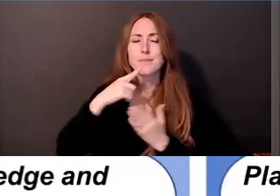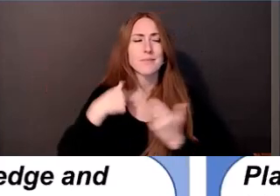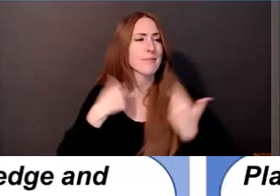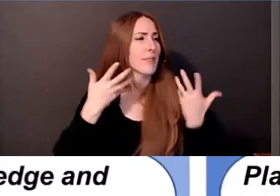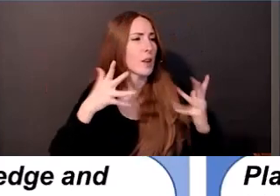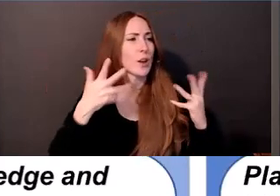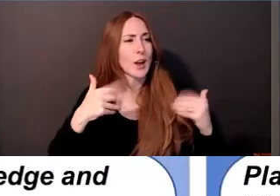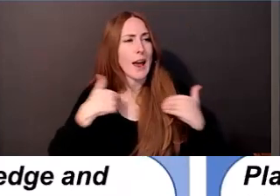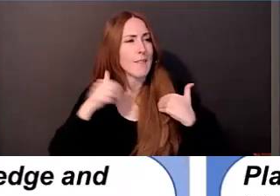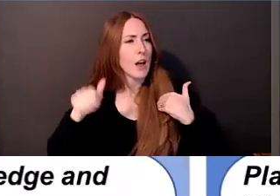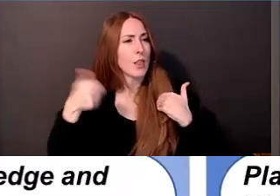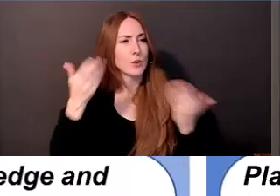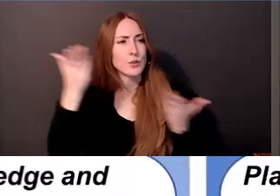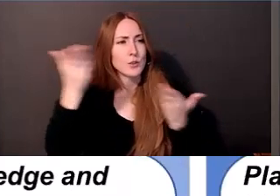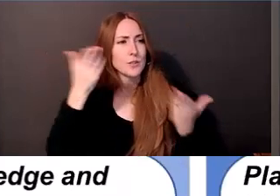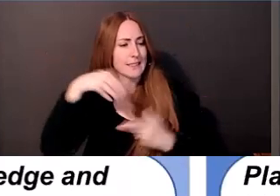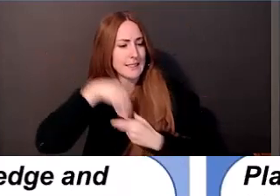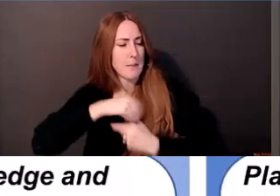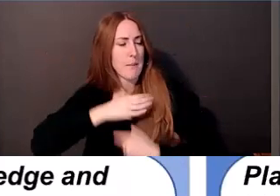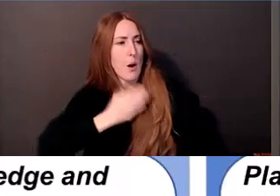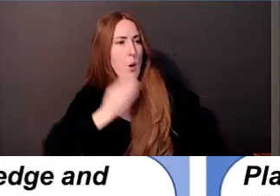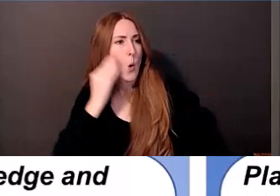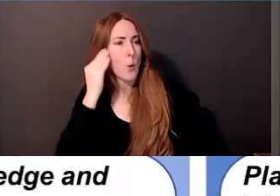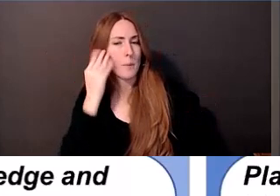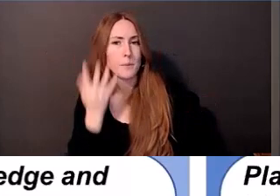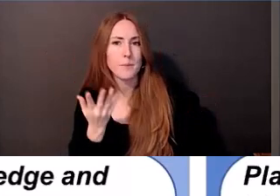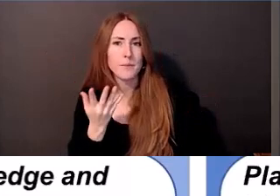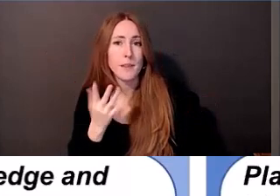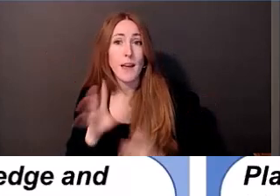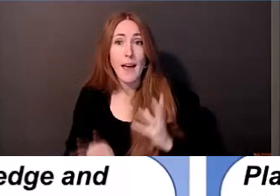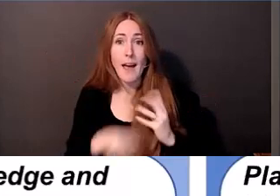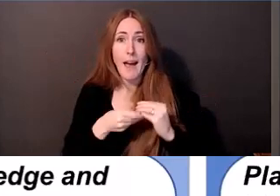in their homes. And the addition of our interventionist team